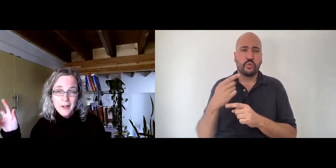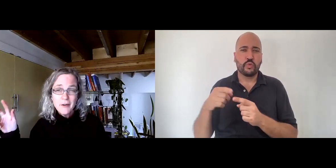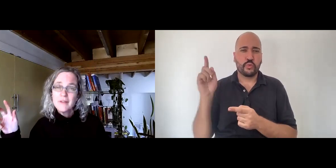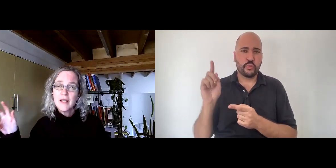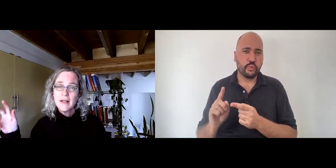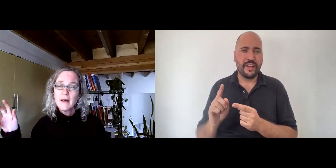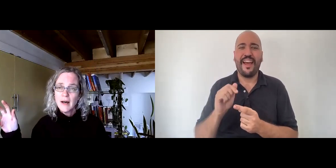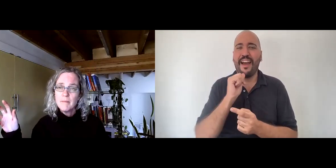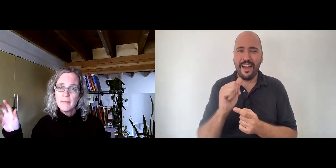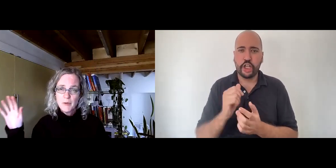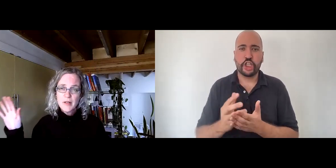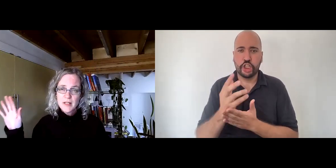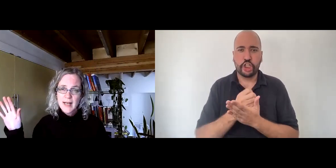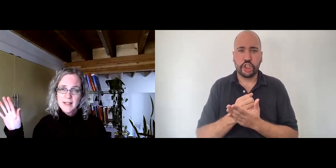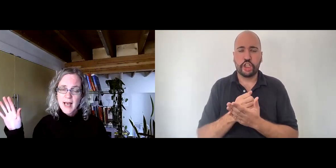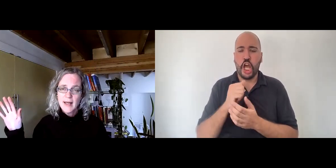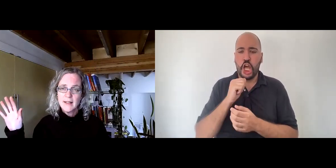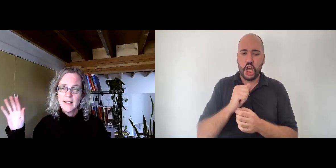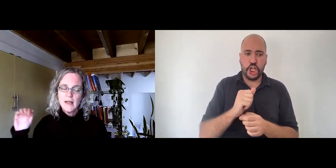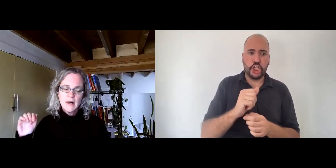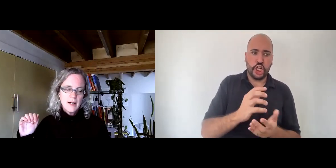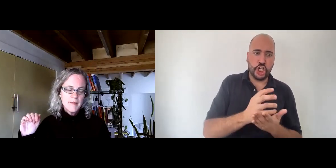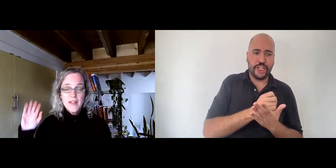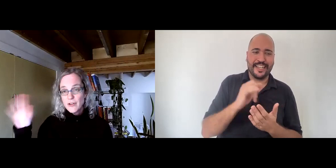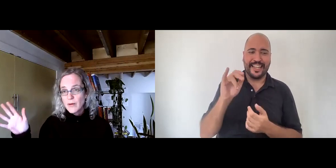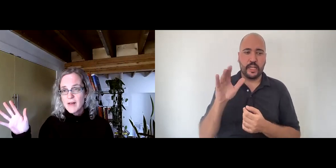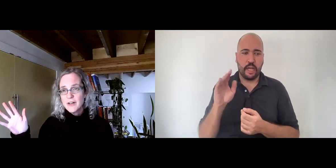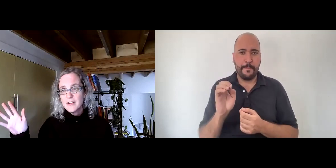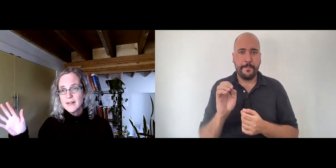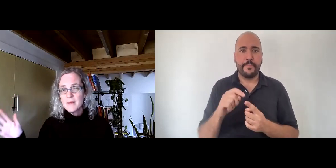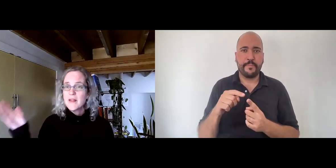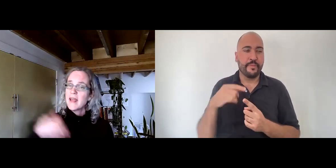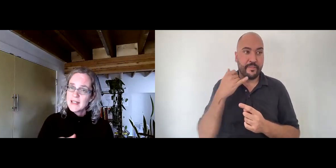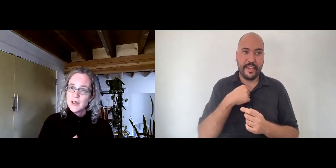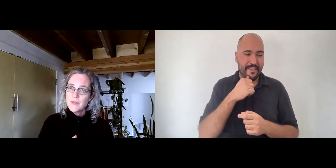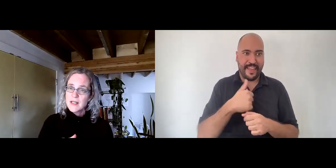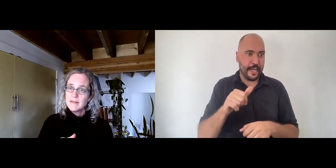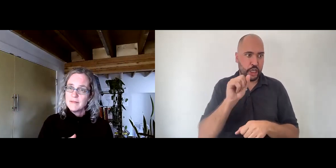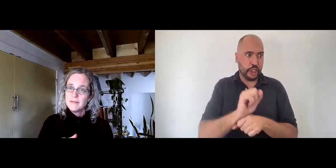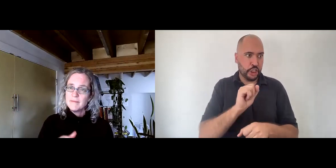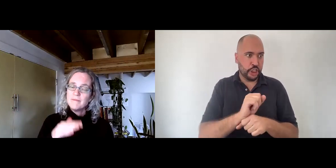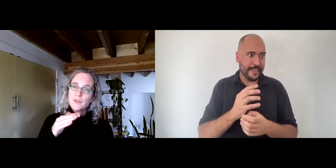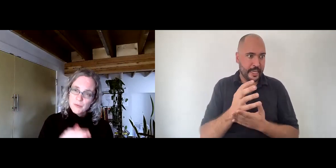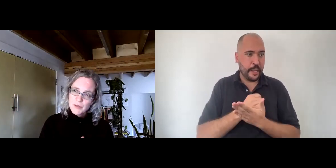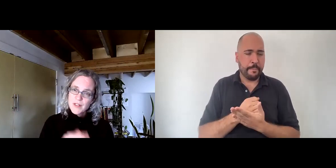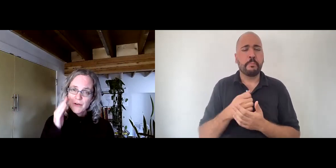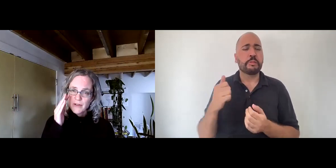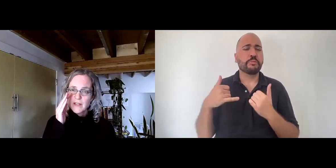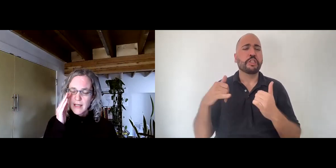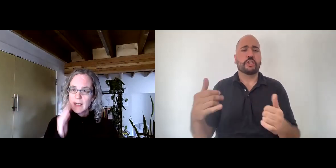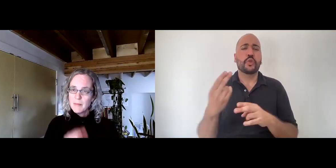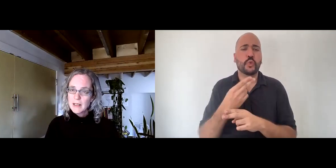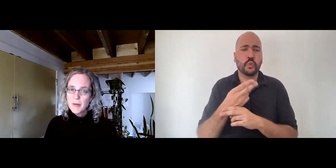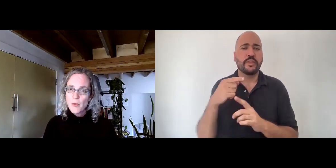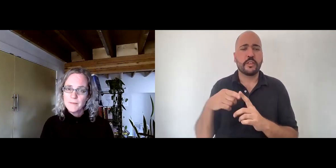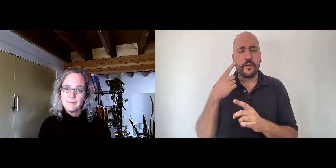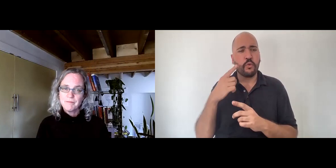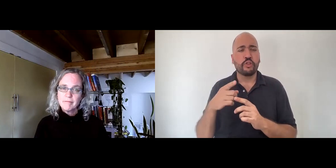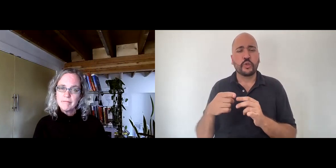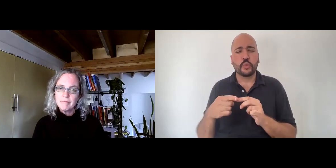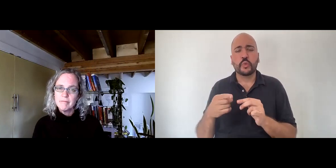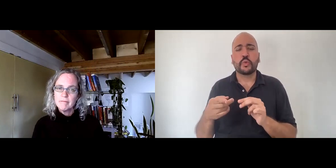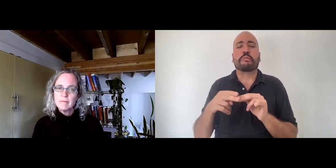If a person has that, if they don't have unearned income, then they get to use it to reduce their earned income a little bit more.